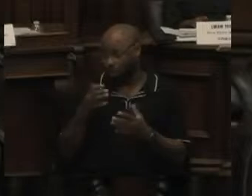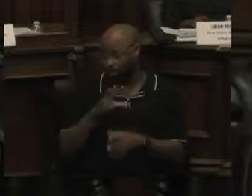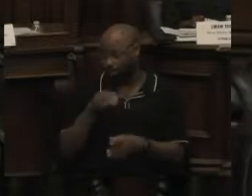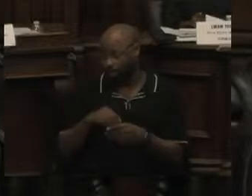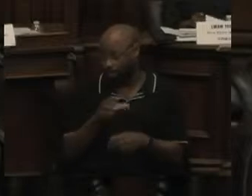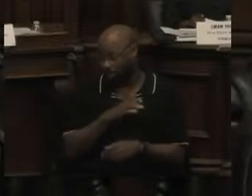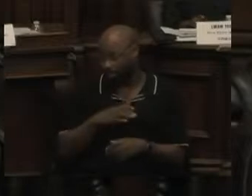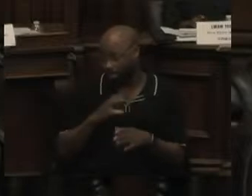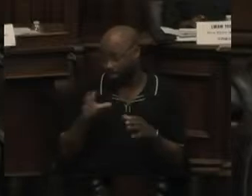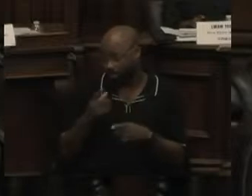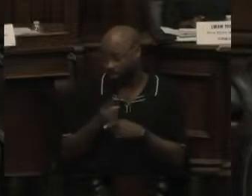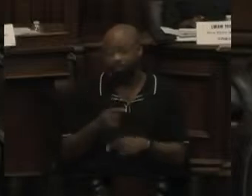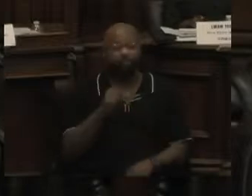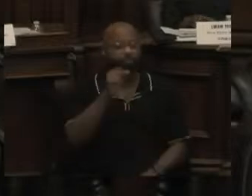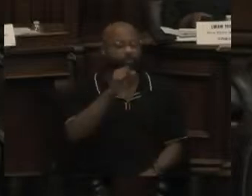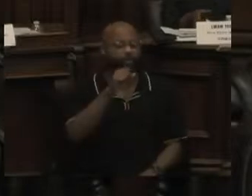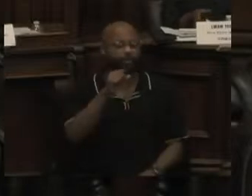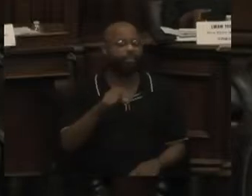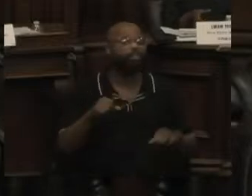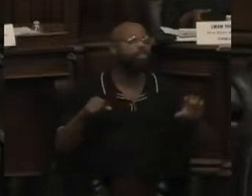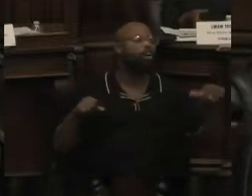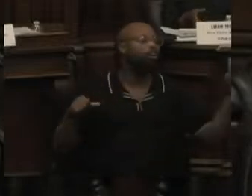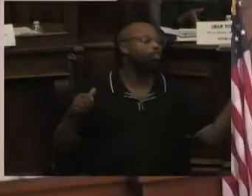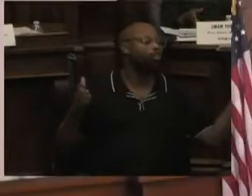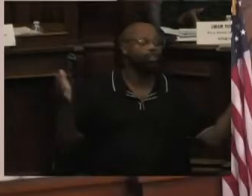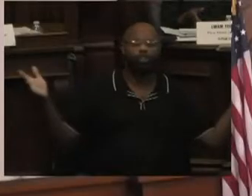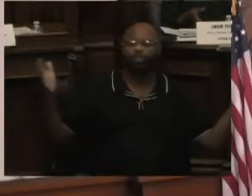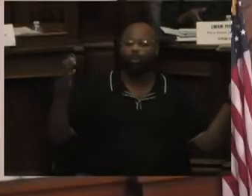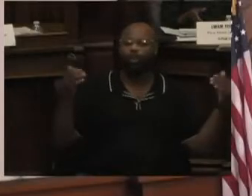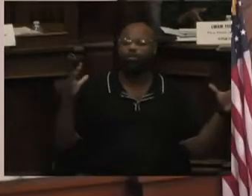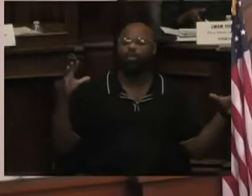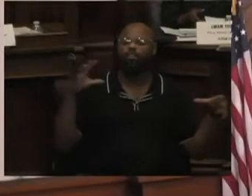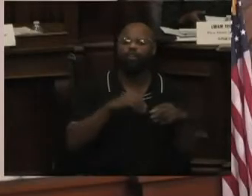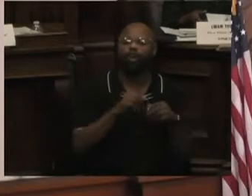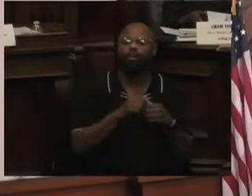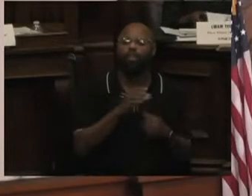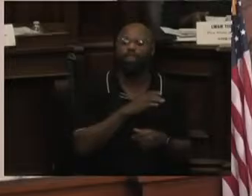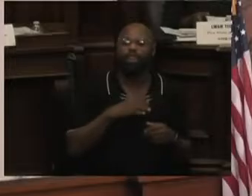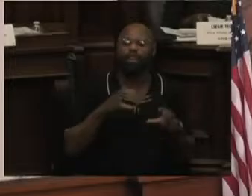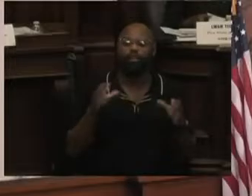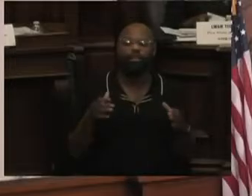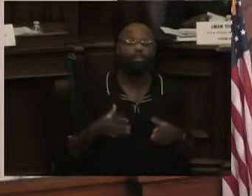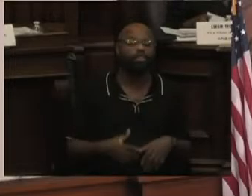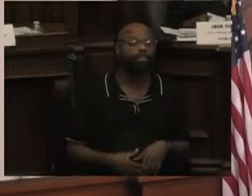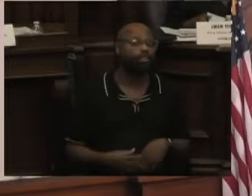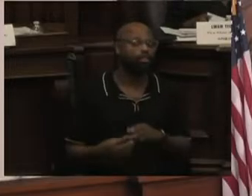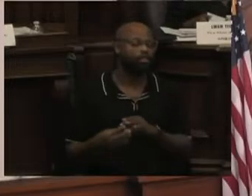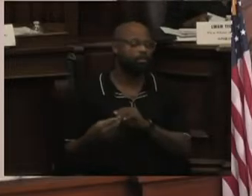And as I and you've already indicated you would like to be